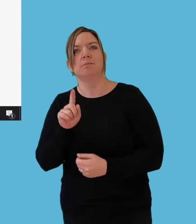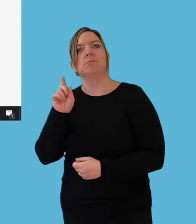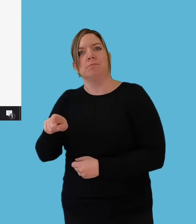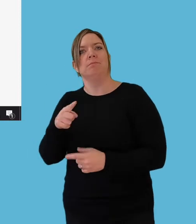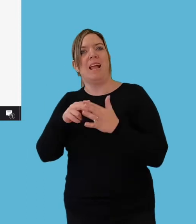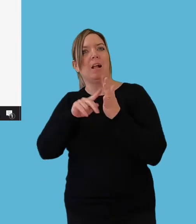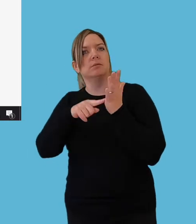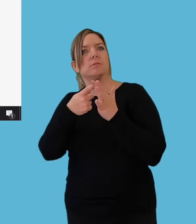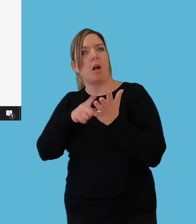and press Enter.